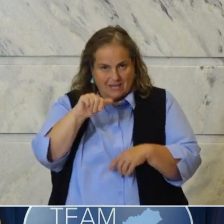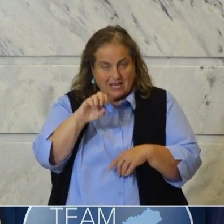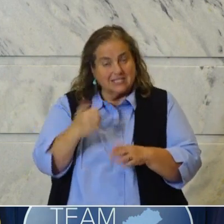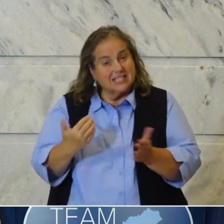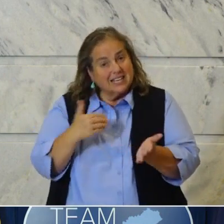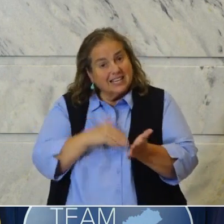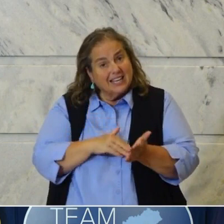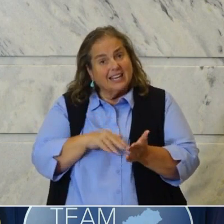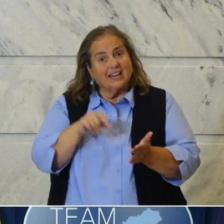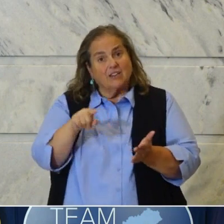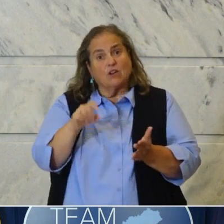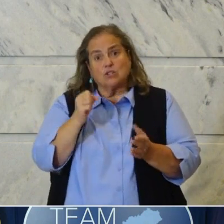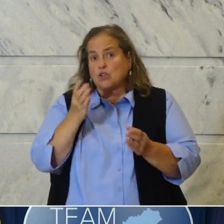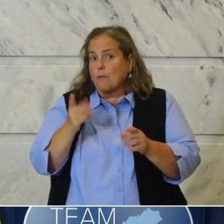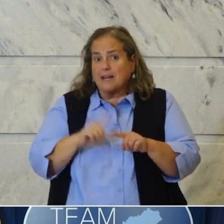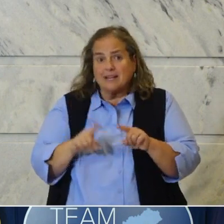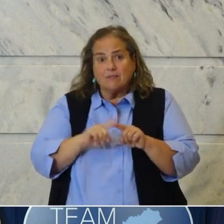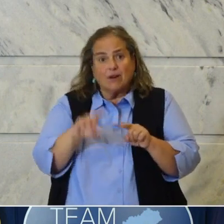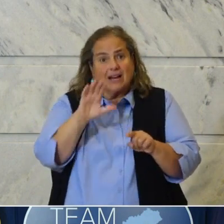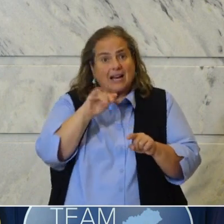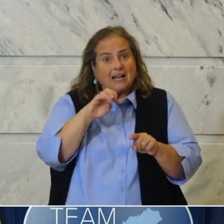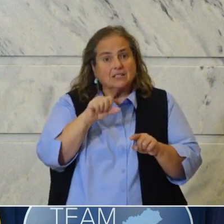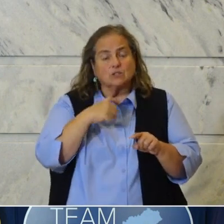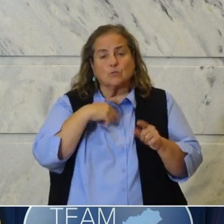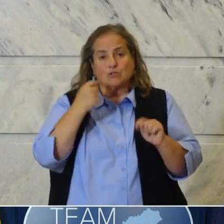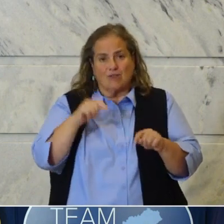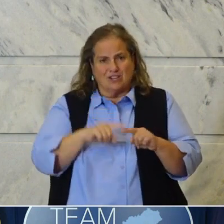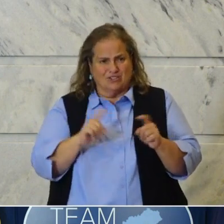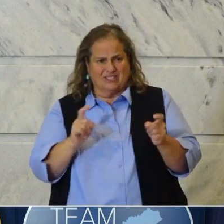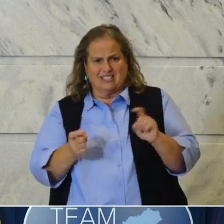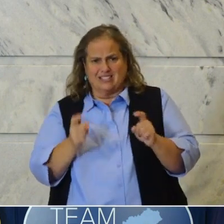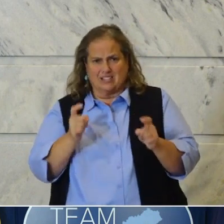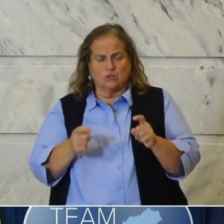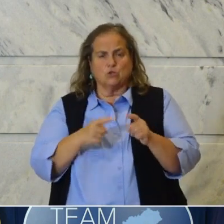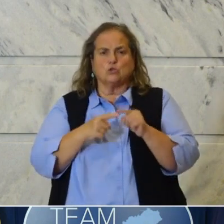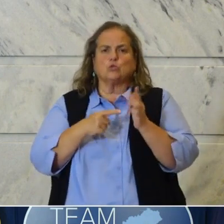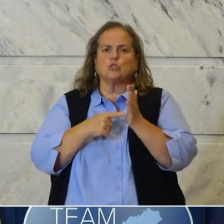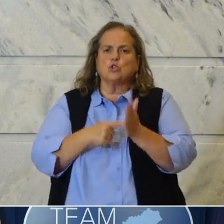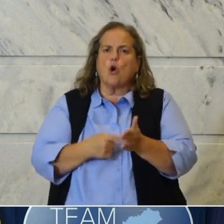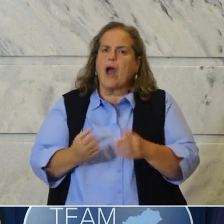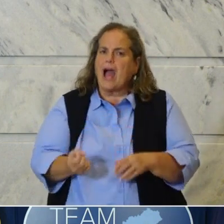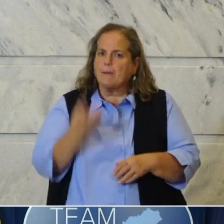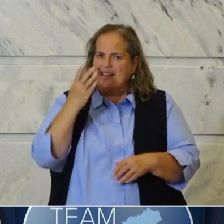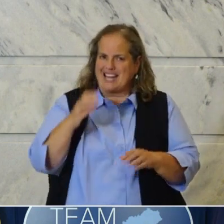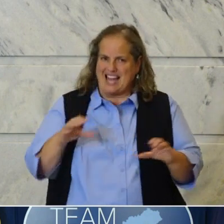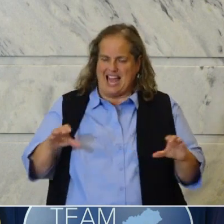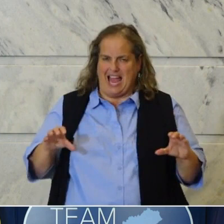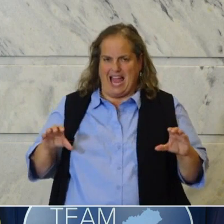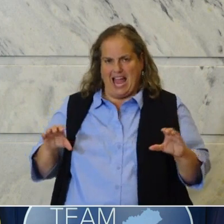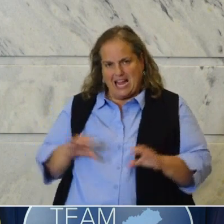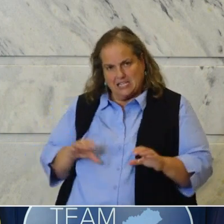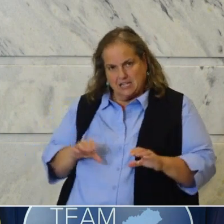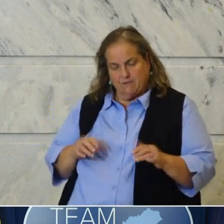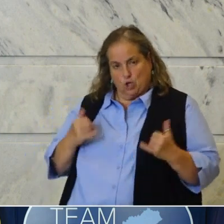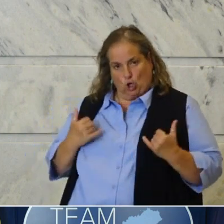there's been so many cases. We tried to reconfigure this to show how many active cases there are.